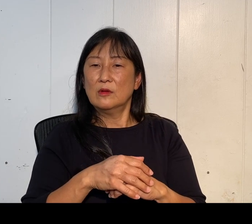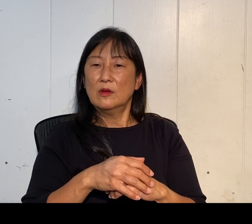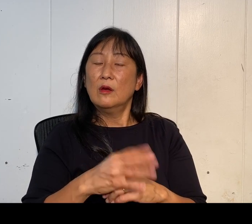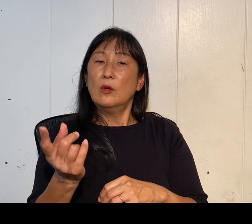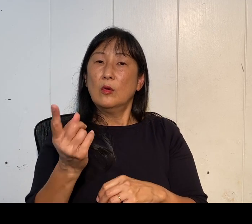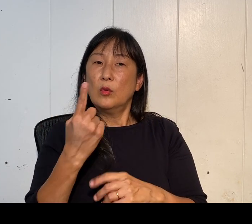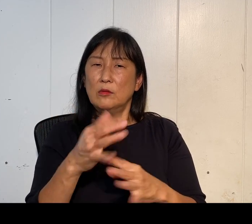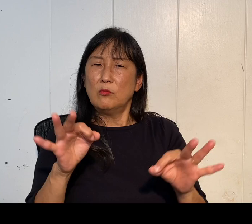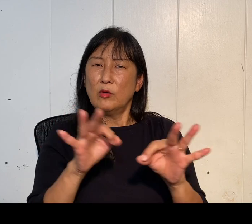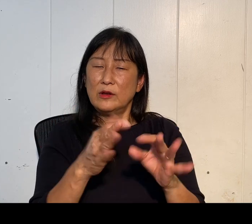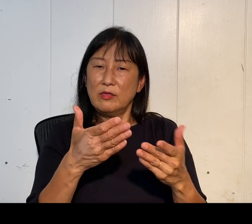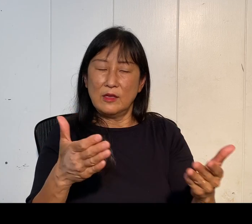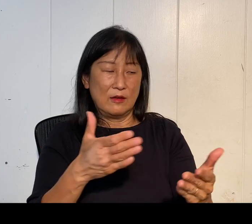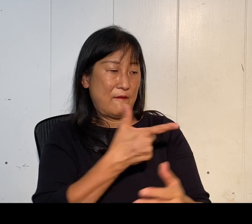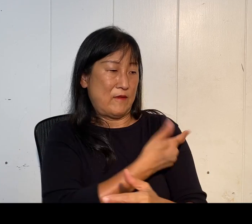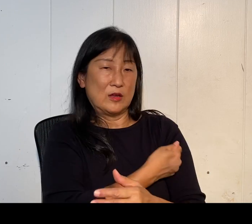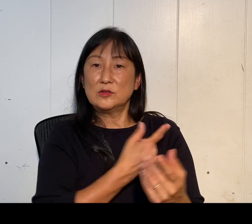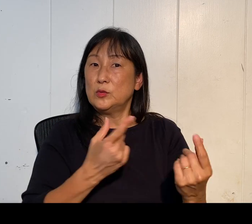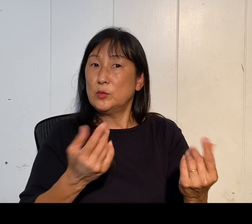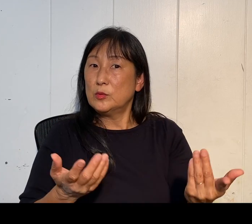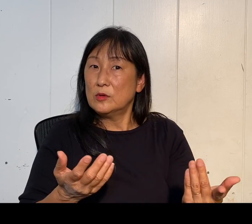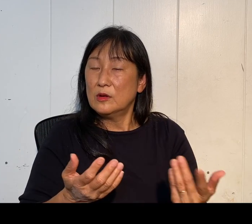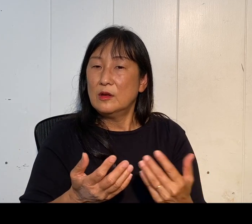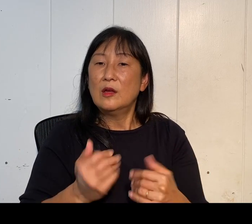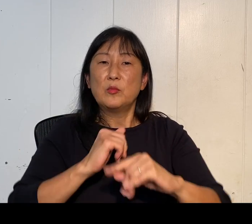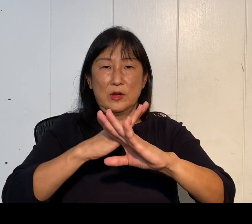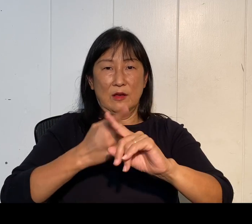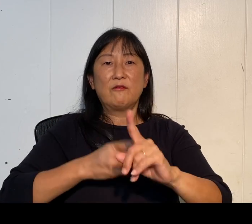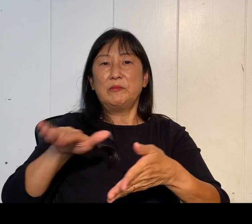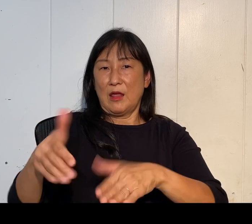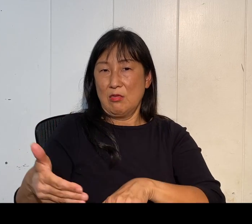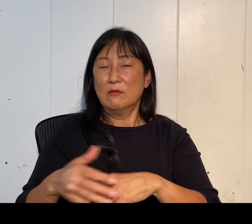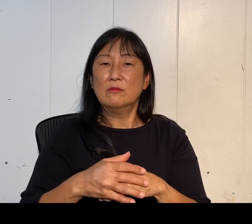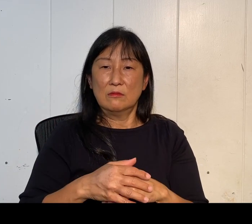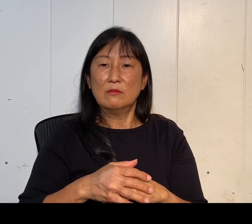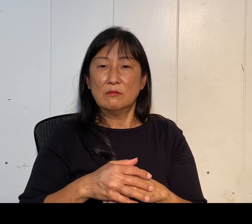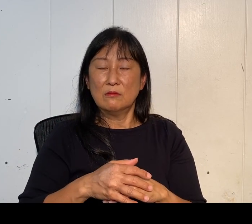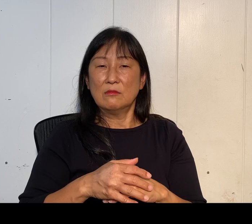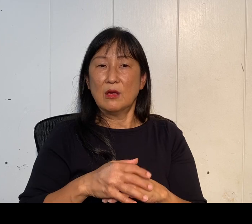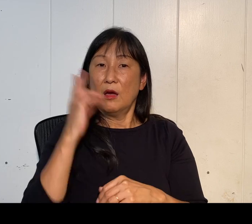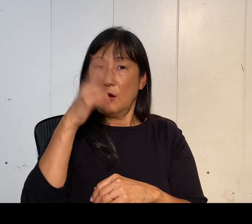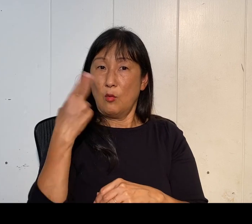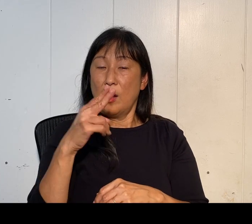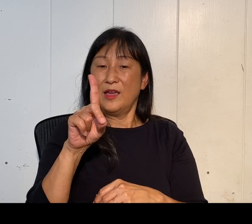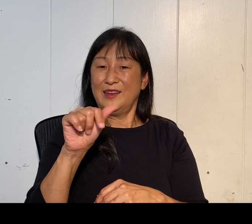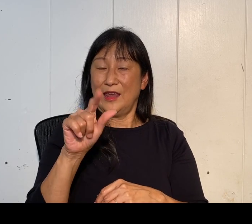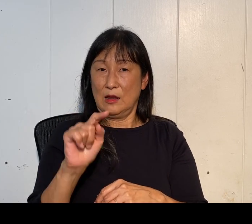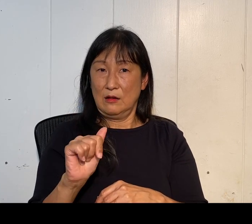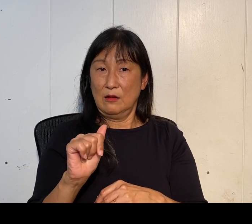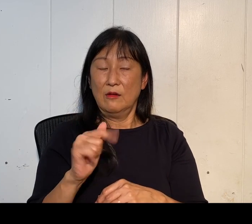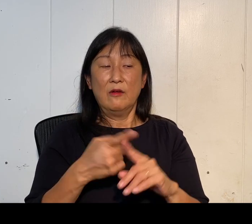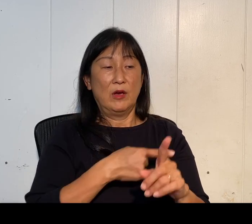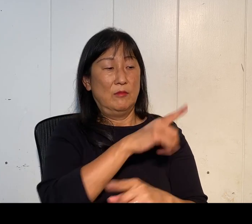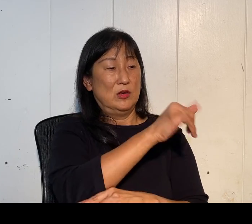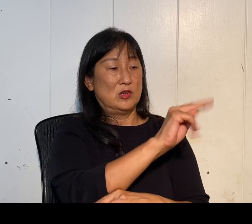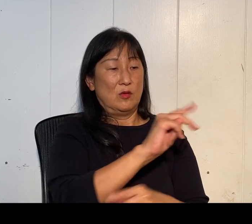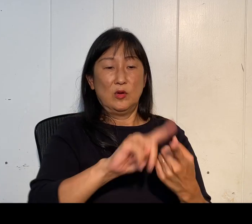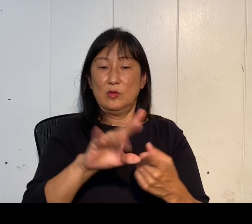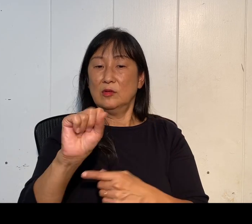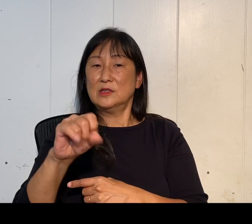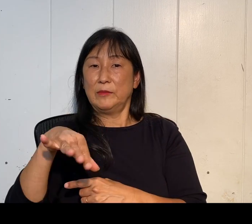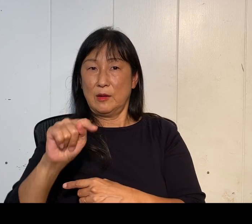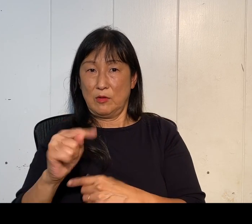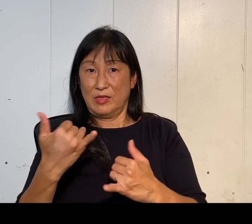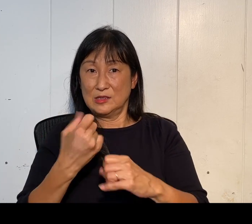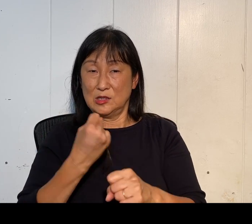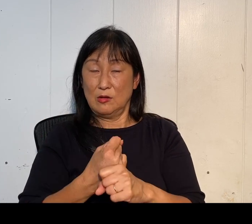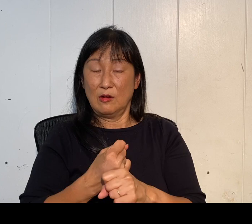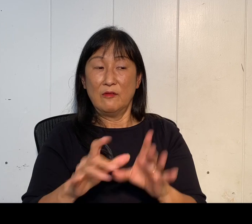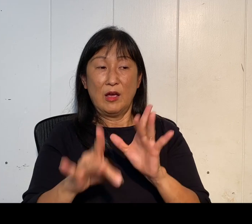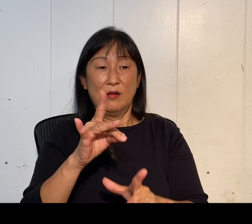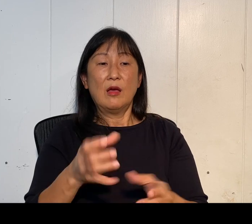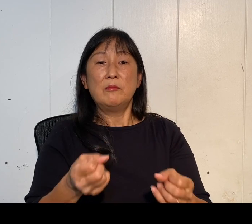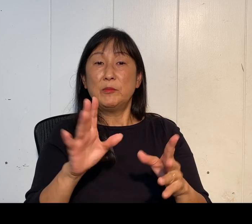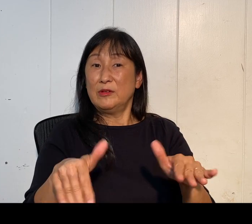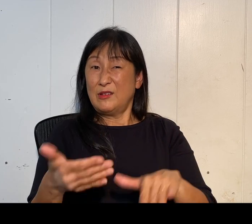One of the most important things vaccines do is protect people from dying of COVID-19. Hawaiʻi data on deaths that occurred from January through September of this year found that the rate of